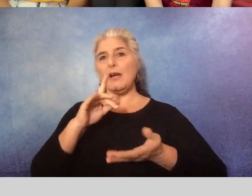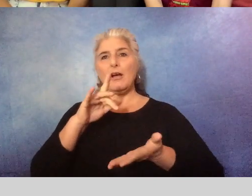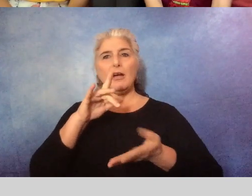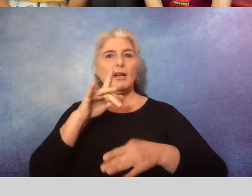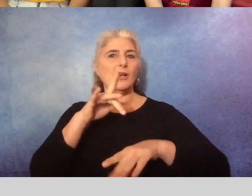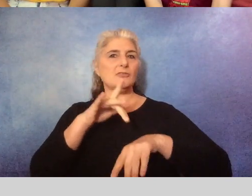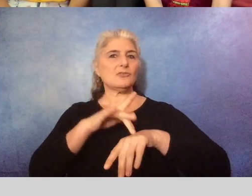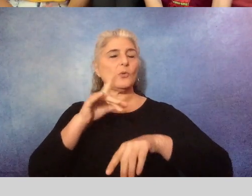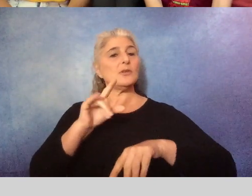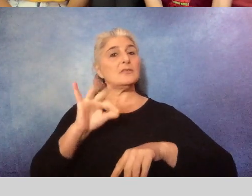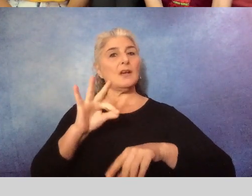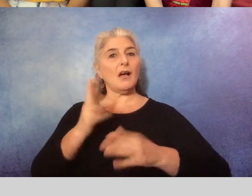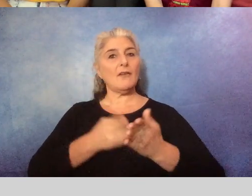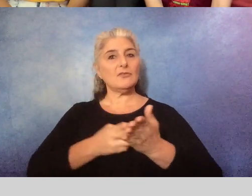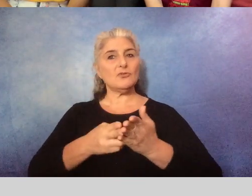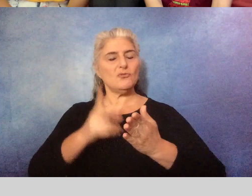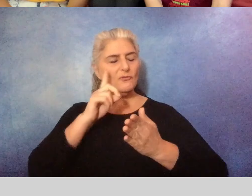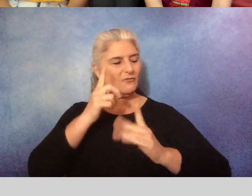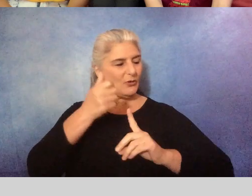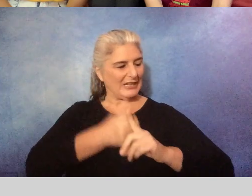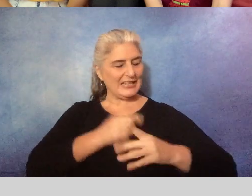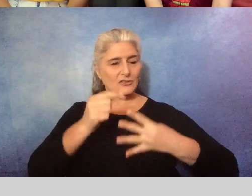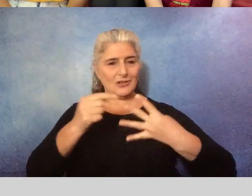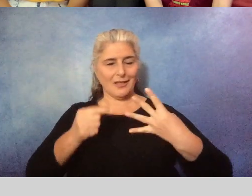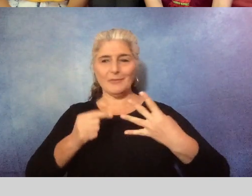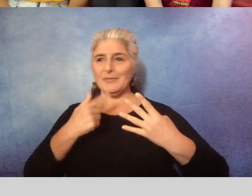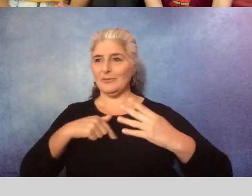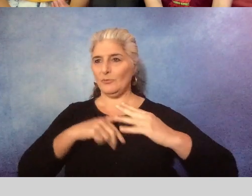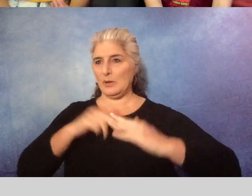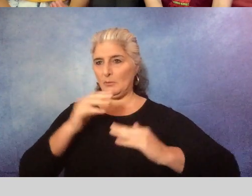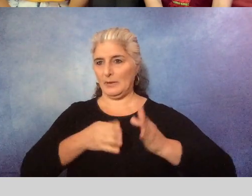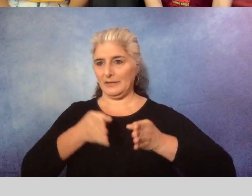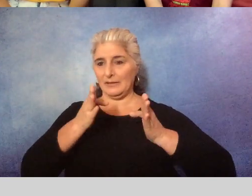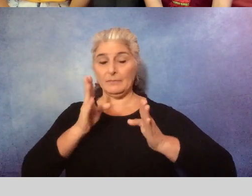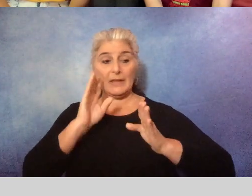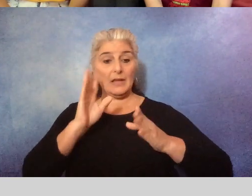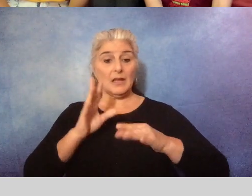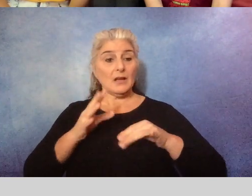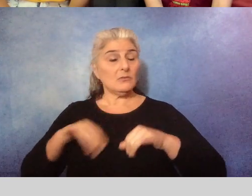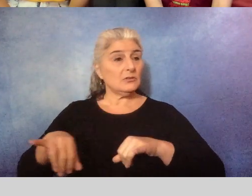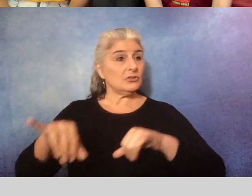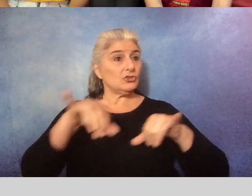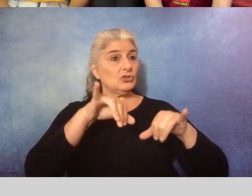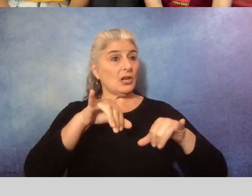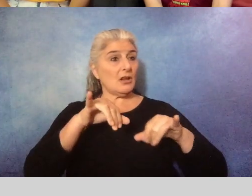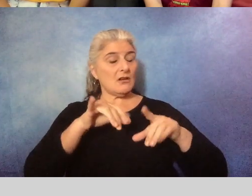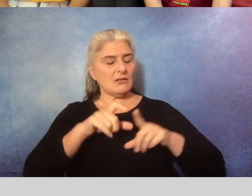for the elements we're building, it gives us a common vocabulary to talk